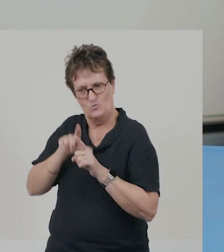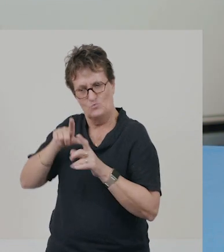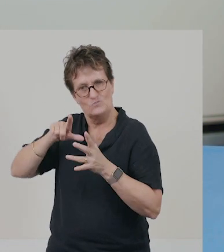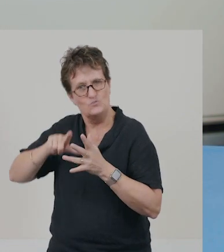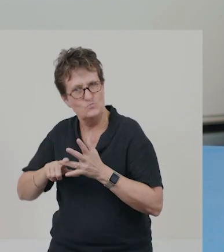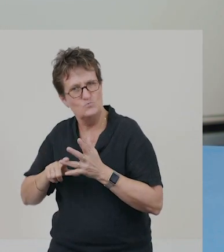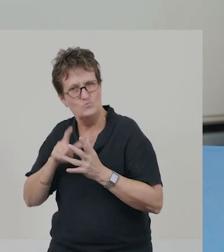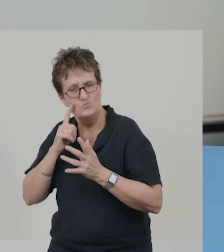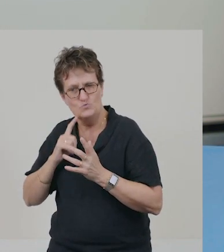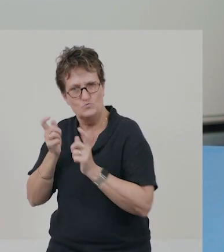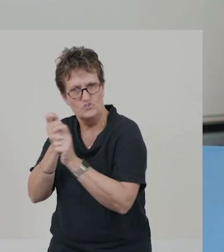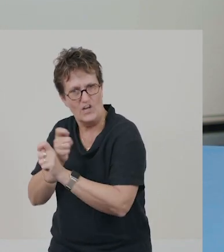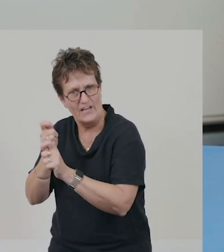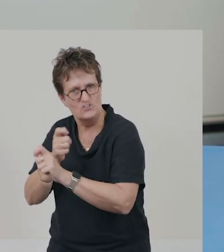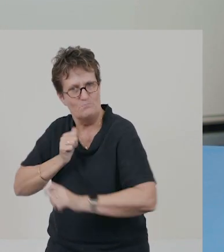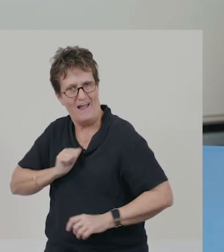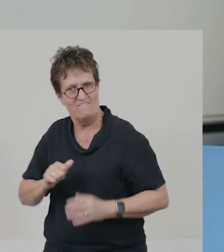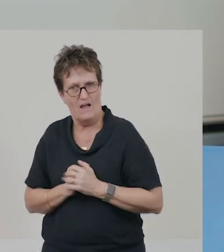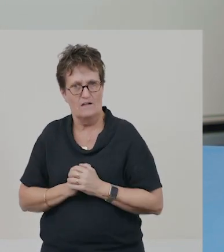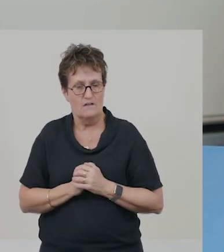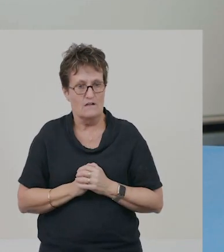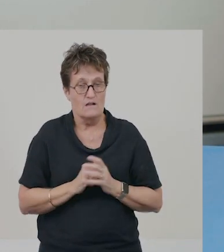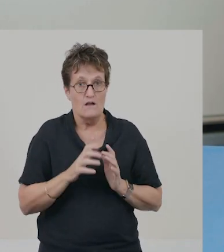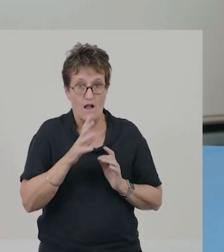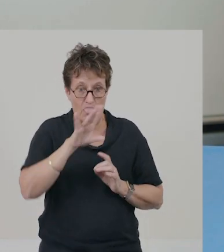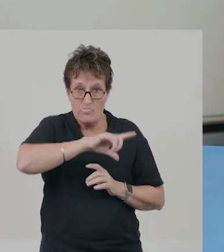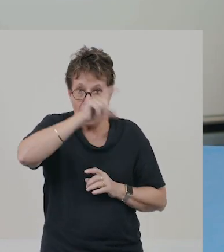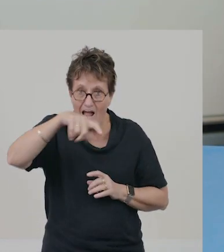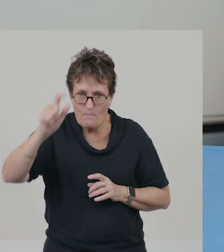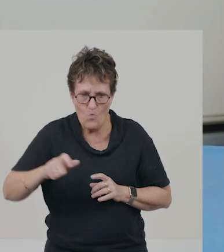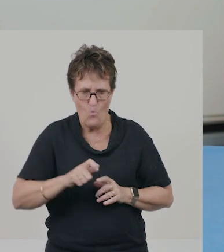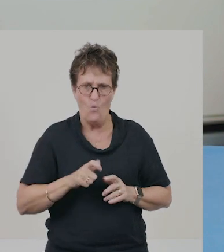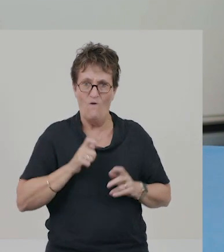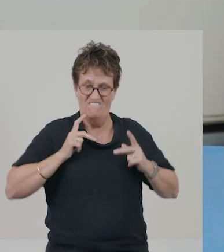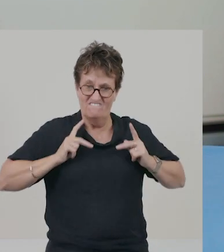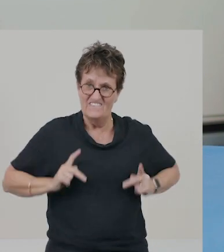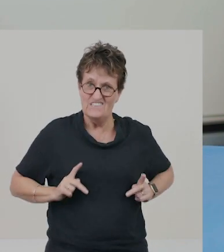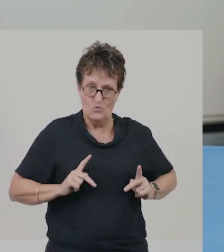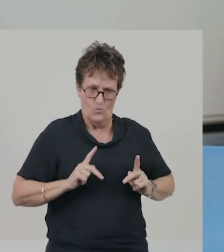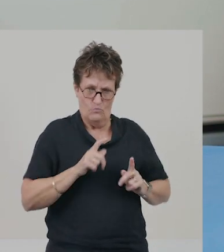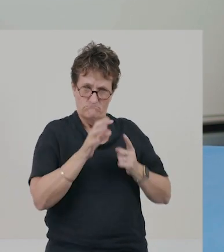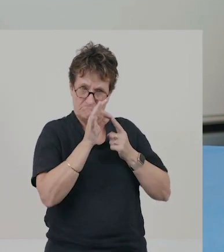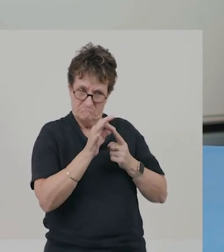So, because the adaptations of the camel are physical characteristics, they are structural adaptations.